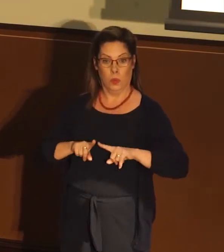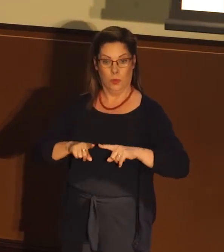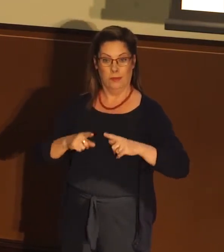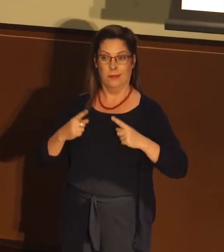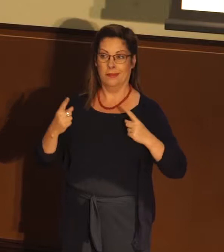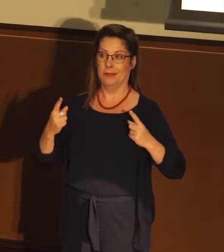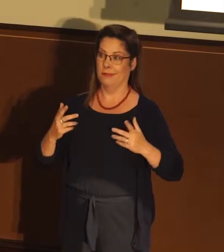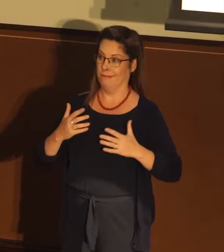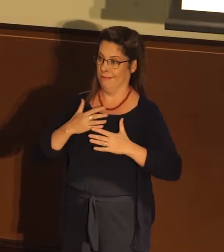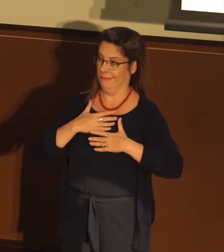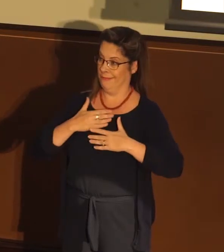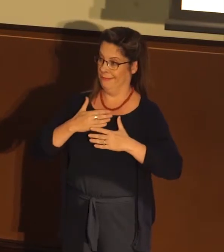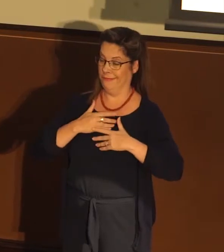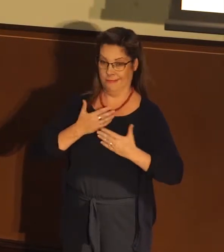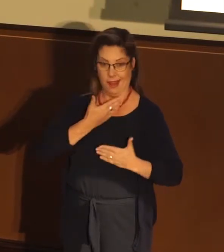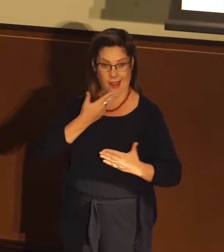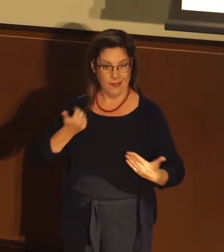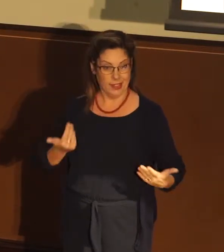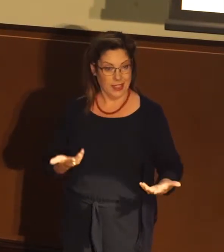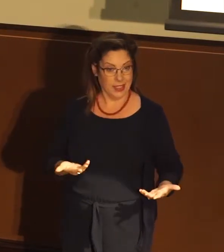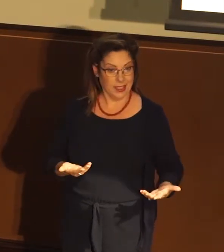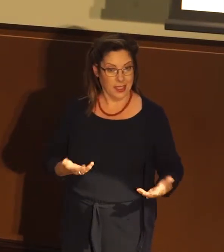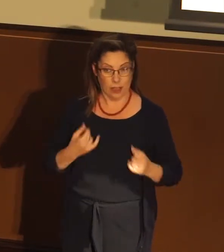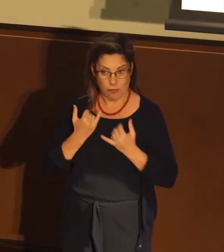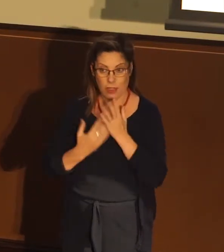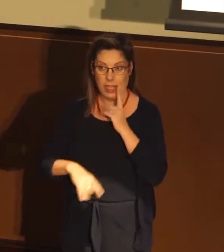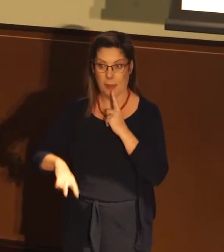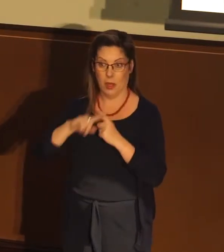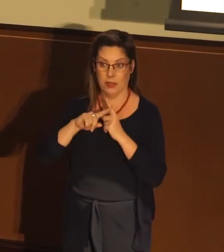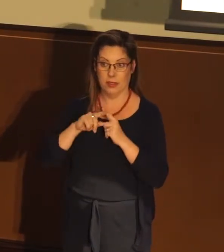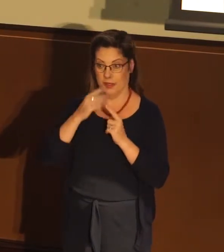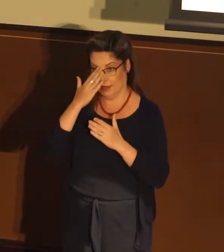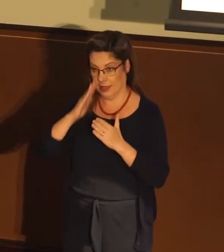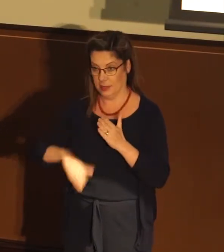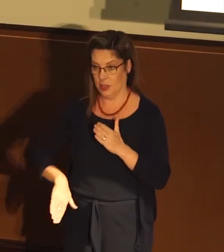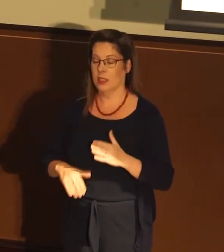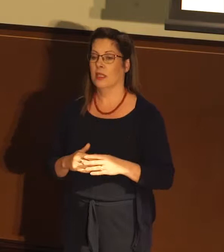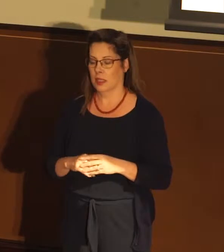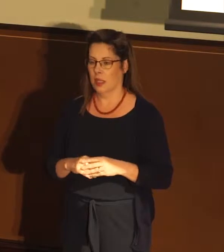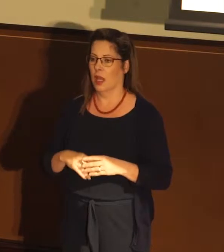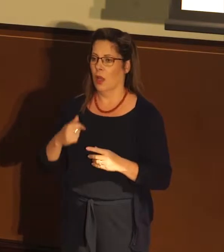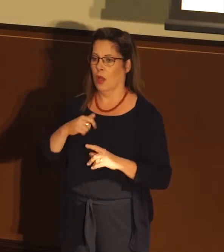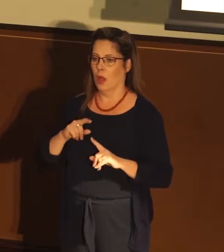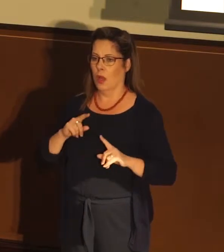For me a breath of fresh air. The thing that I noticed straight up was that we just do what we do.